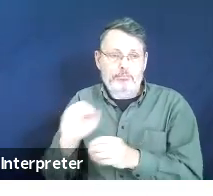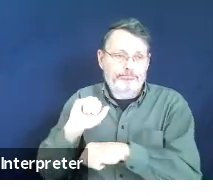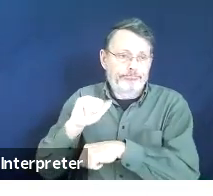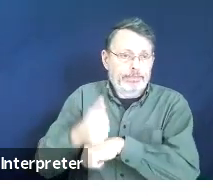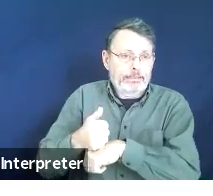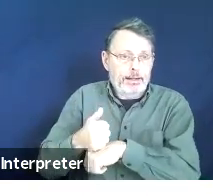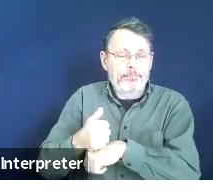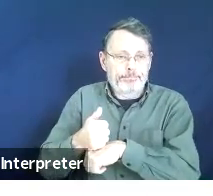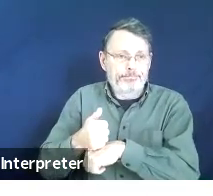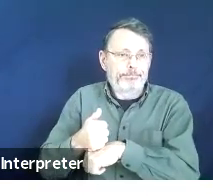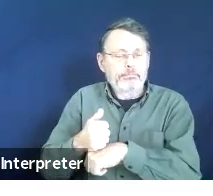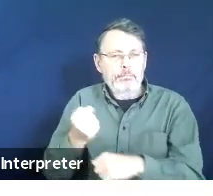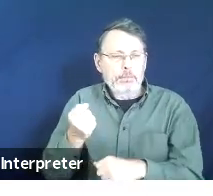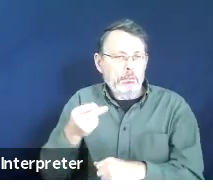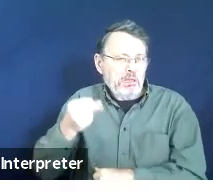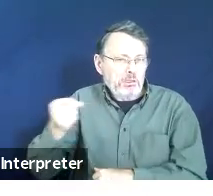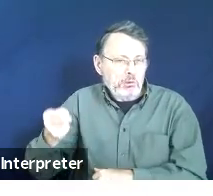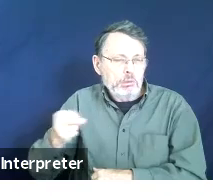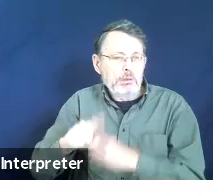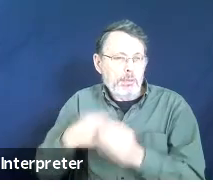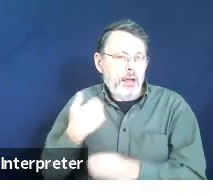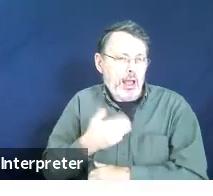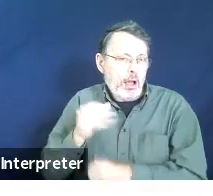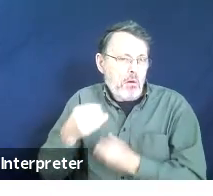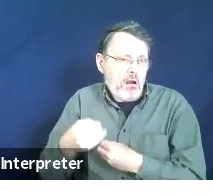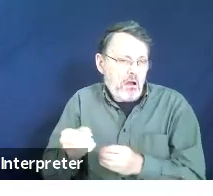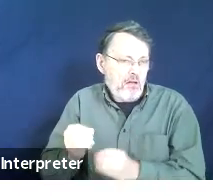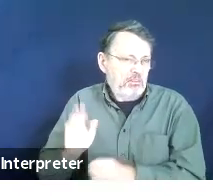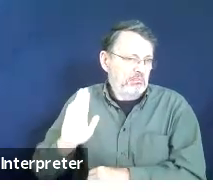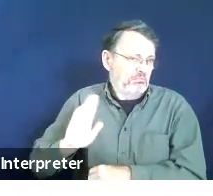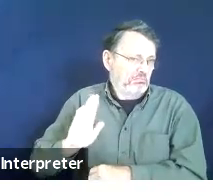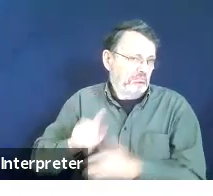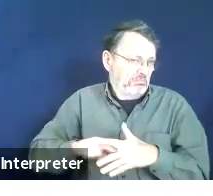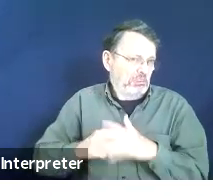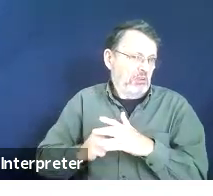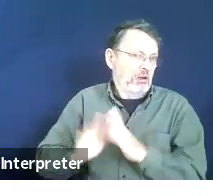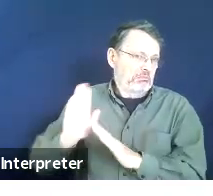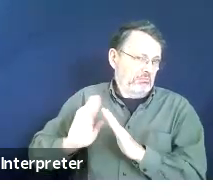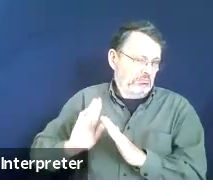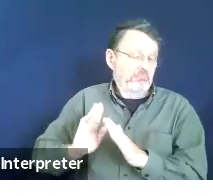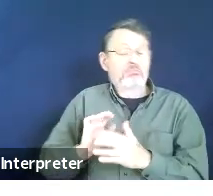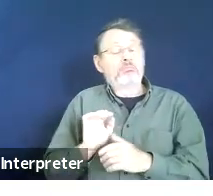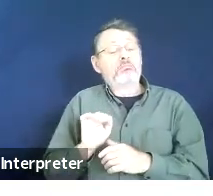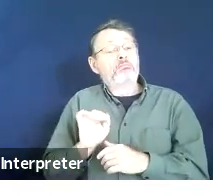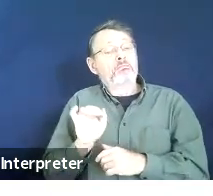bit of history about our office. That's when it kind of started. And as part of that process,